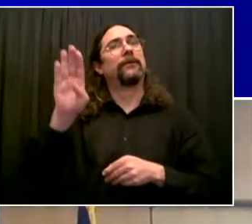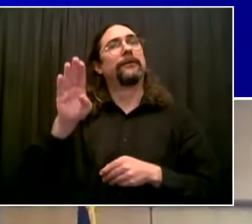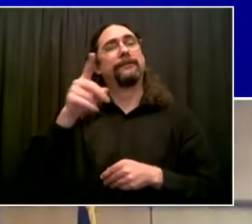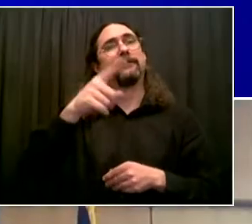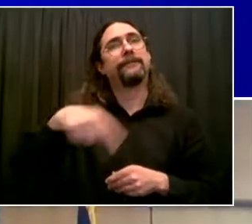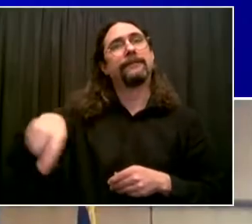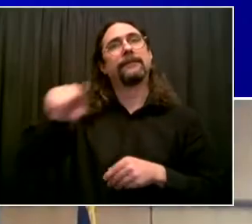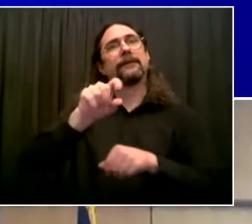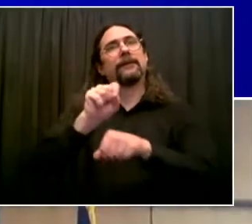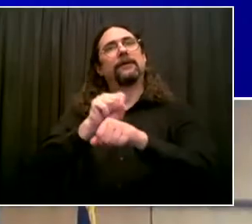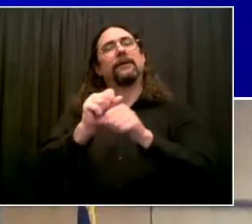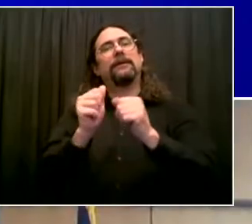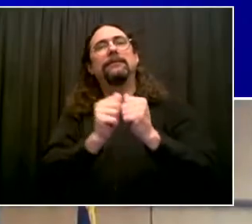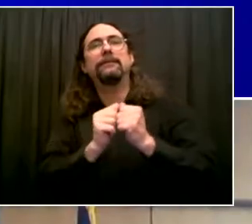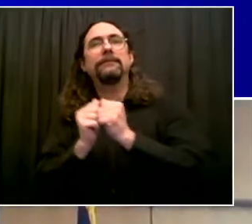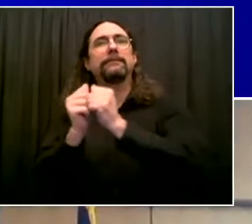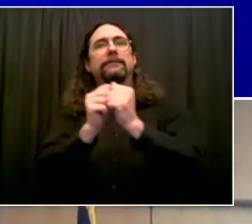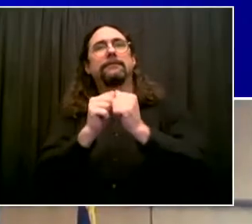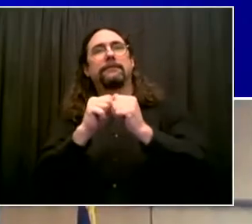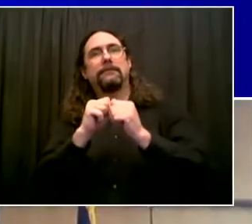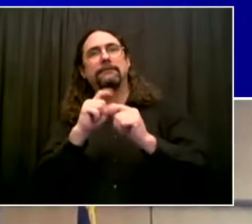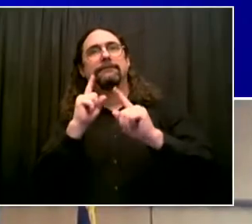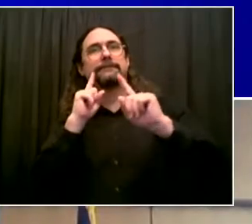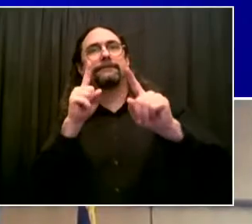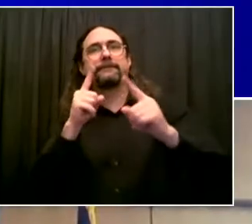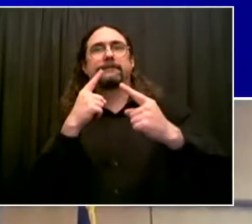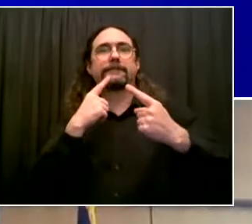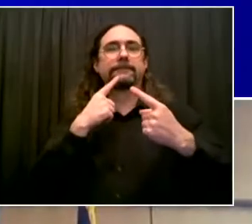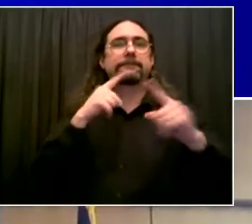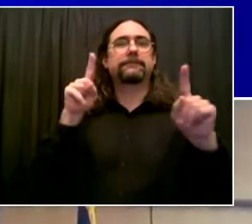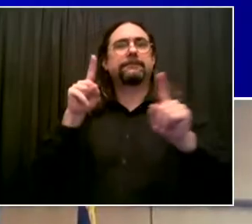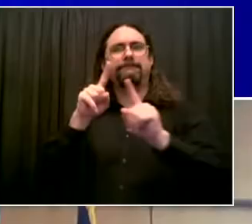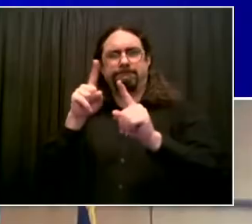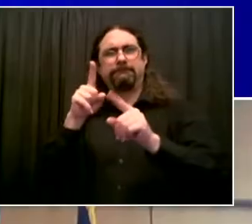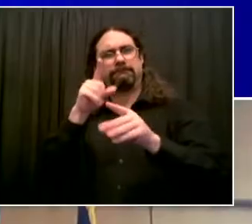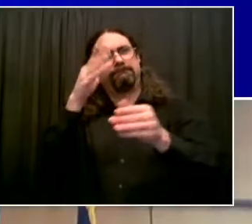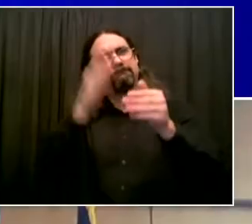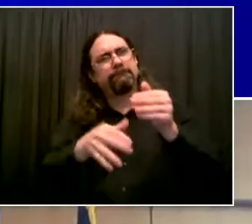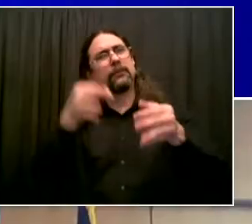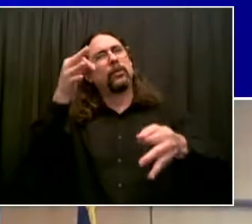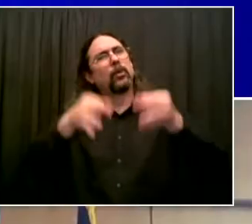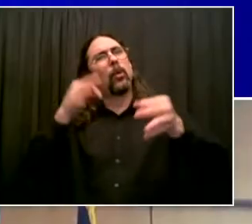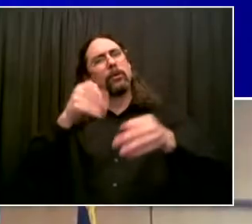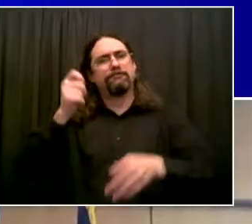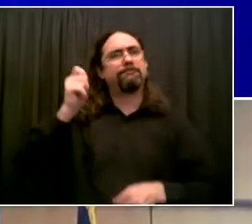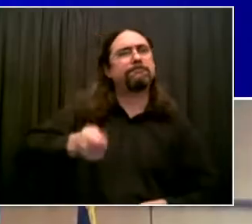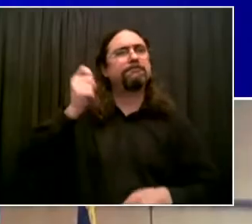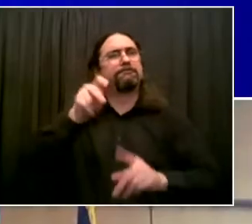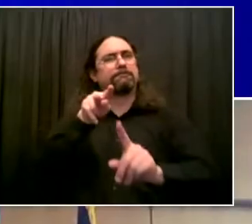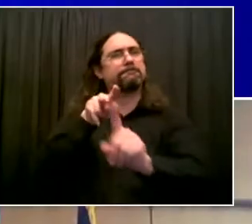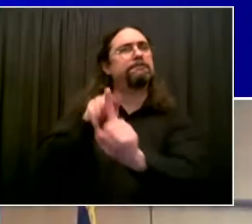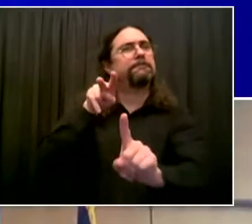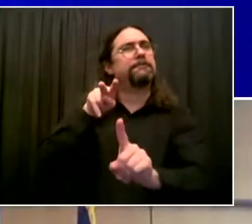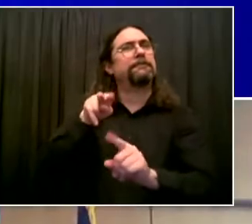AND YOU'RE ALREADY MOVING SUCCESSFUL PROSECUTIONS SO COMMEND YOU AND THANK YOU FOR